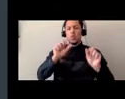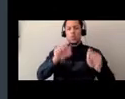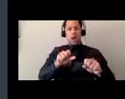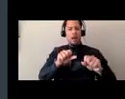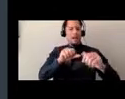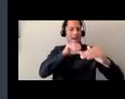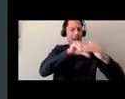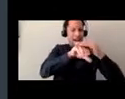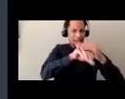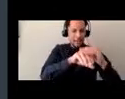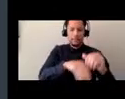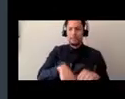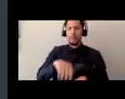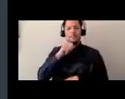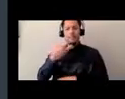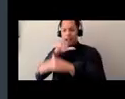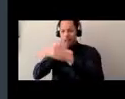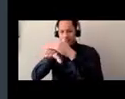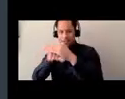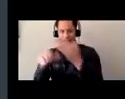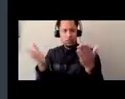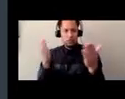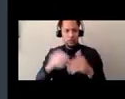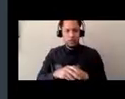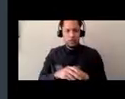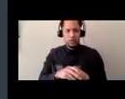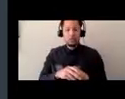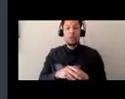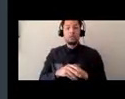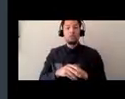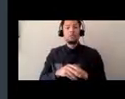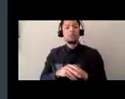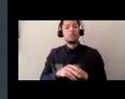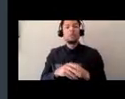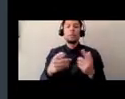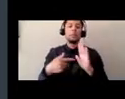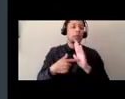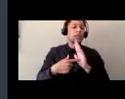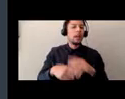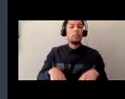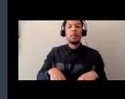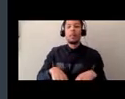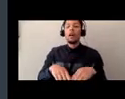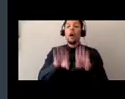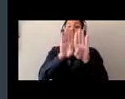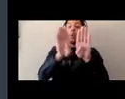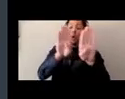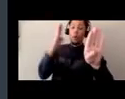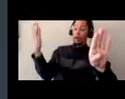You can leave the door open for the ramp to our businesses.